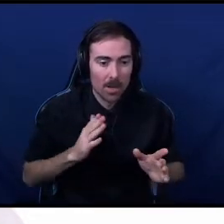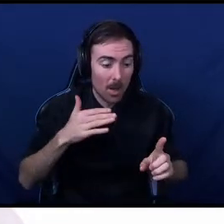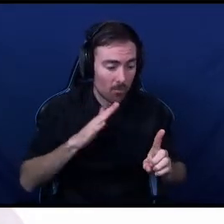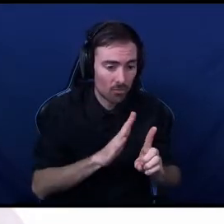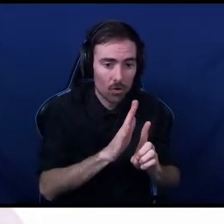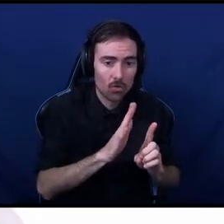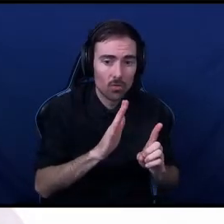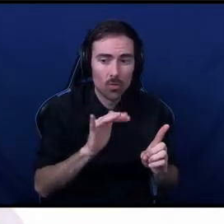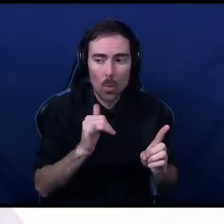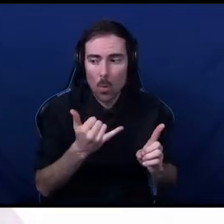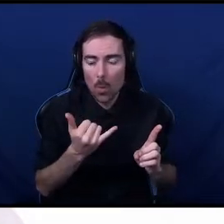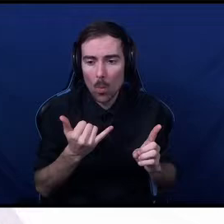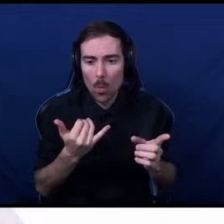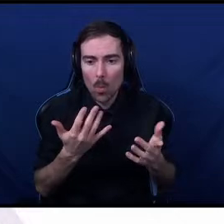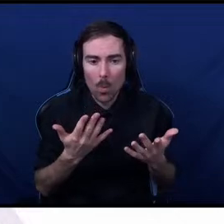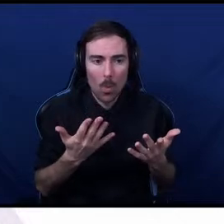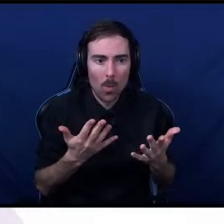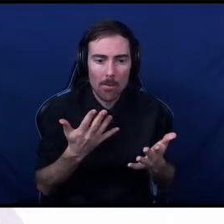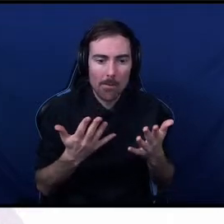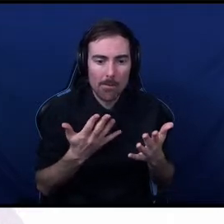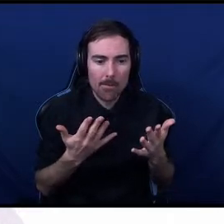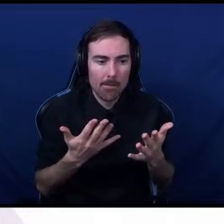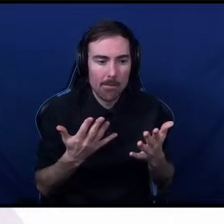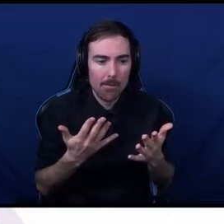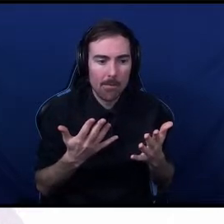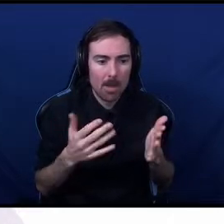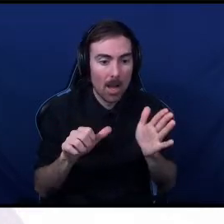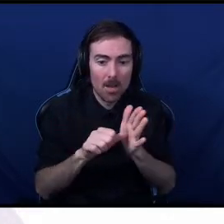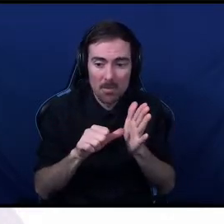something as simple as having to then retrofit designs to suit